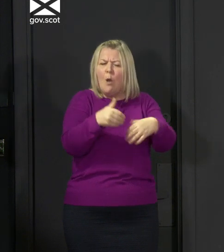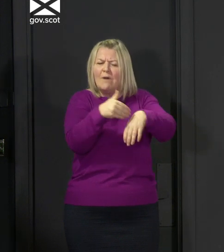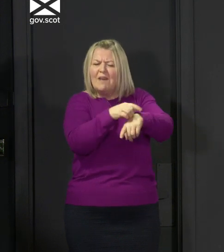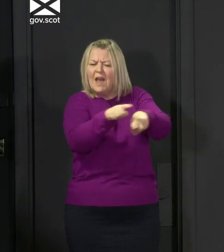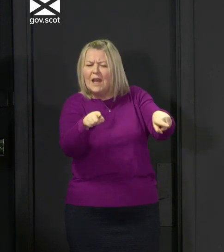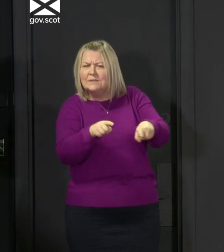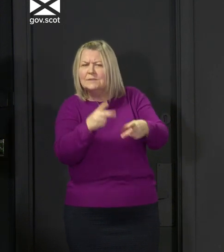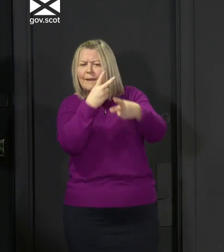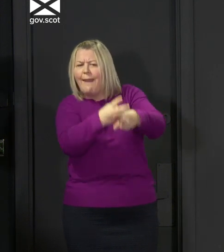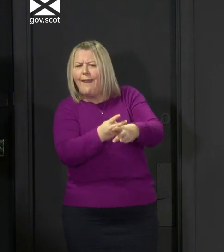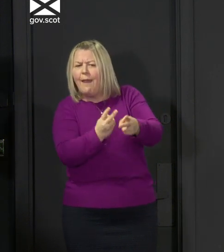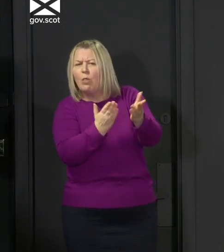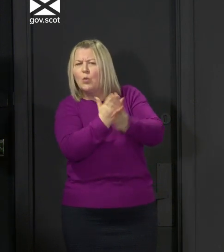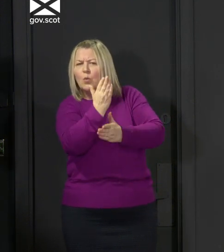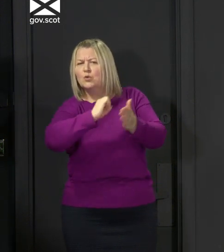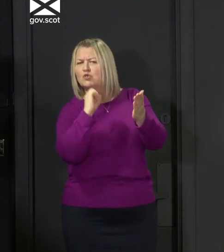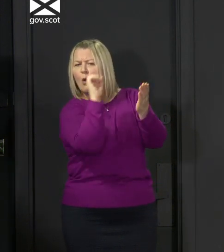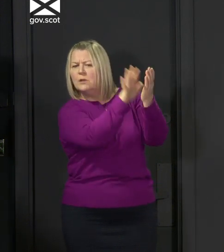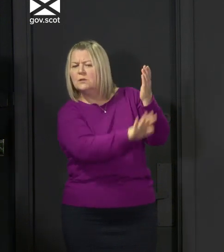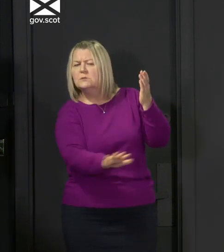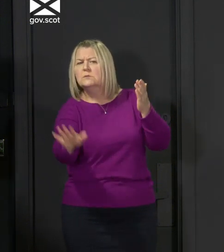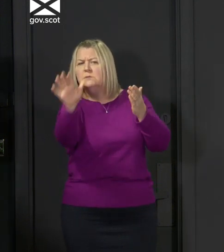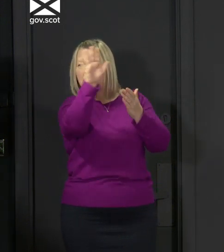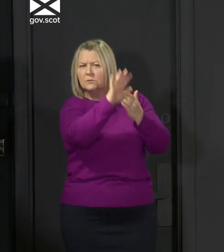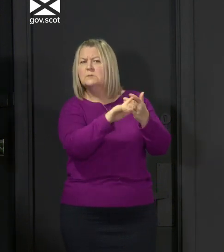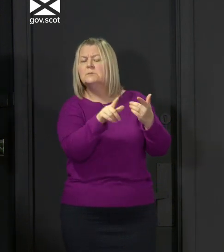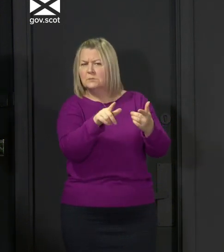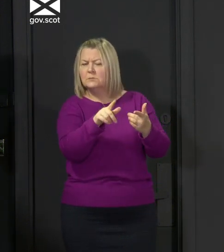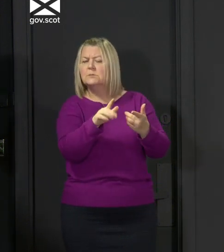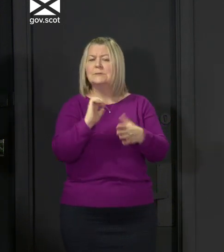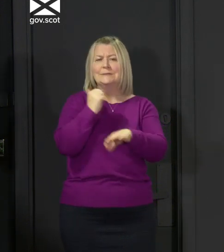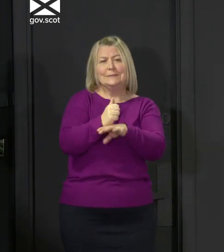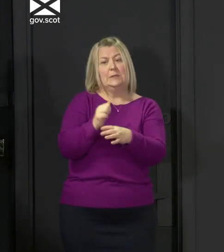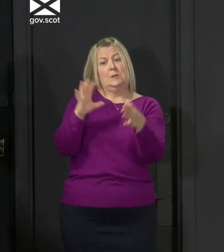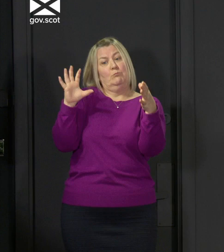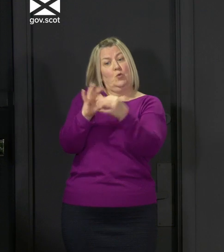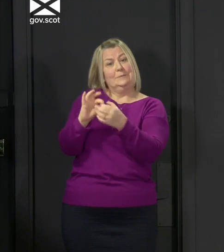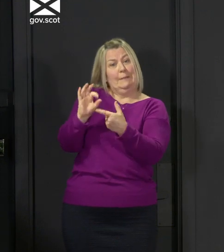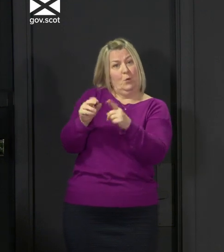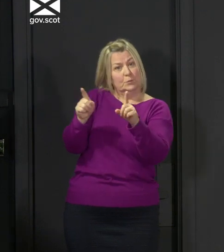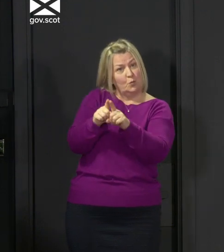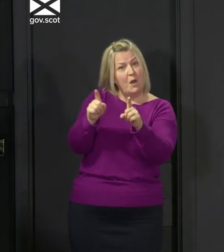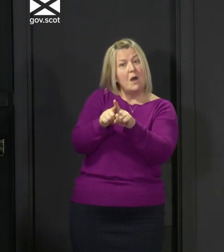We have also set up a dedicated contact point for frontline professionals to raise any concerns